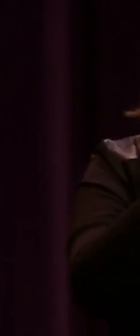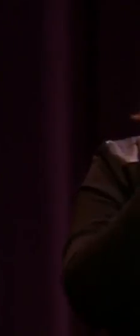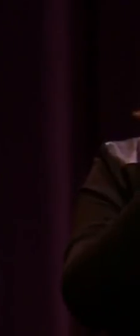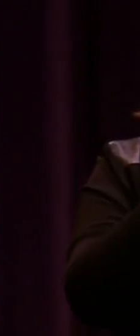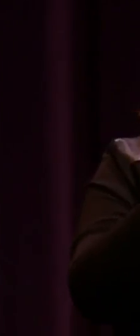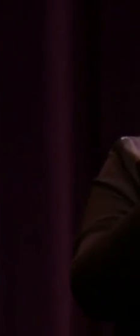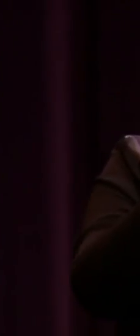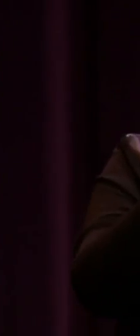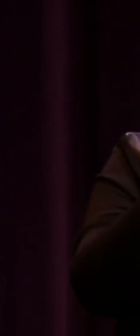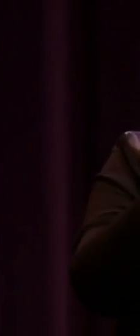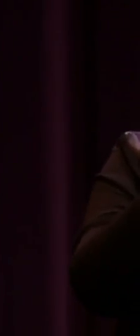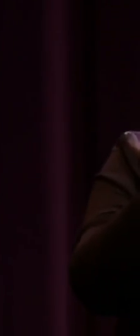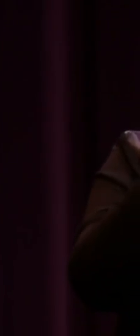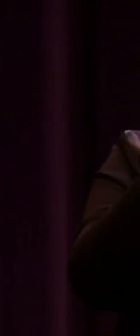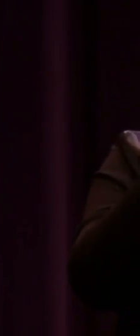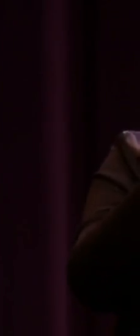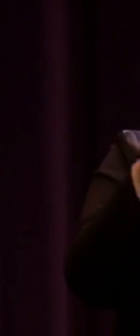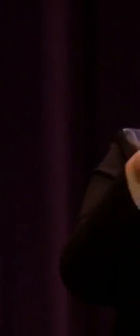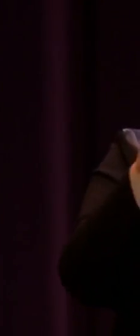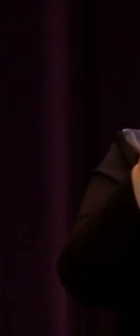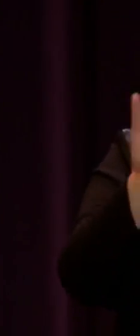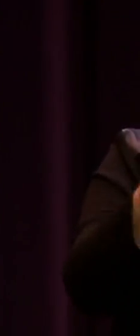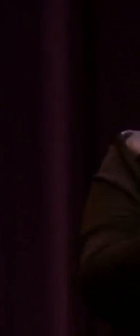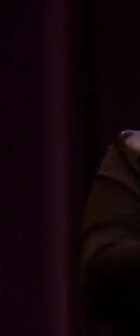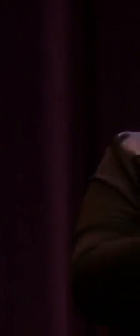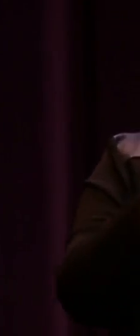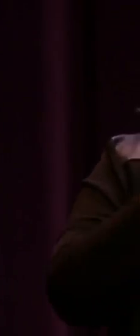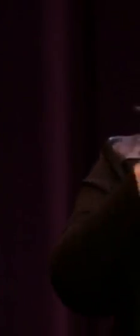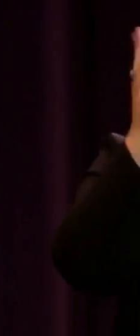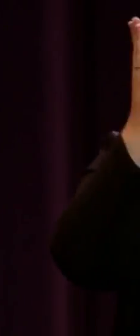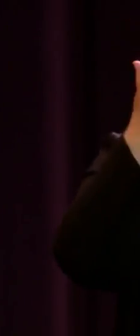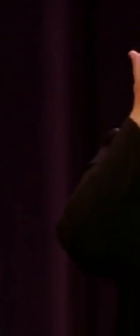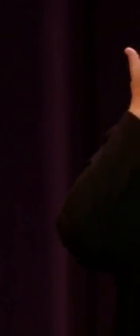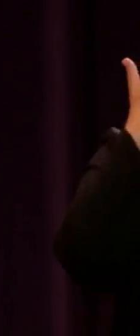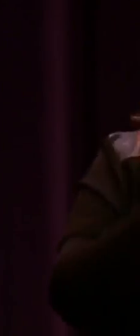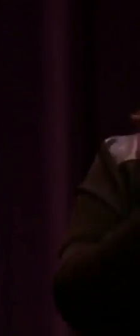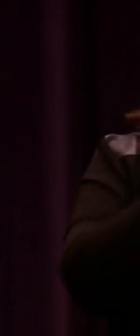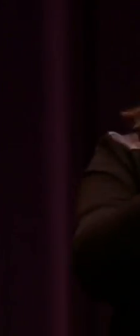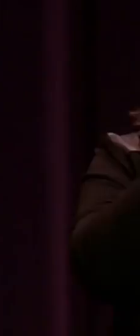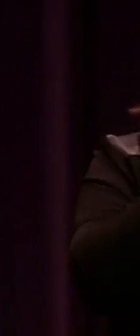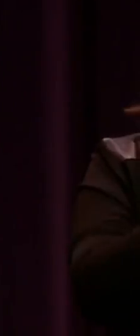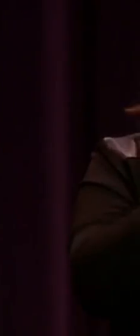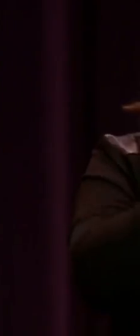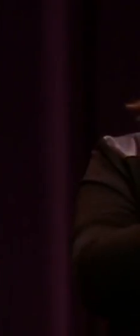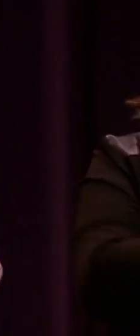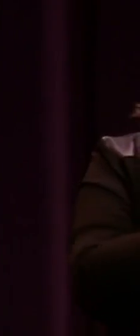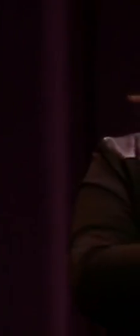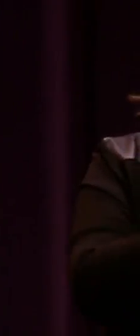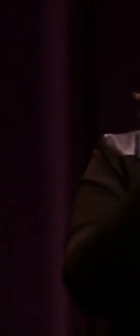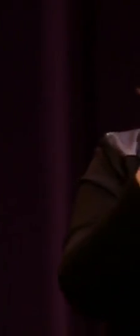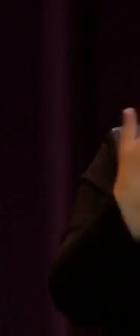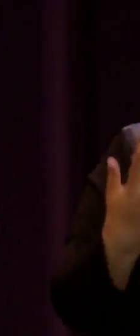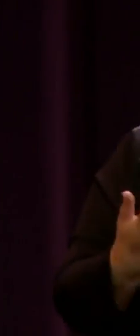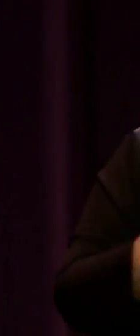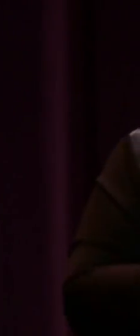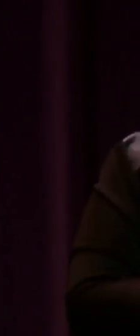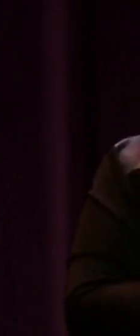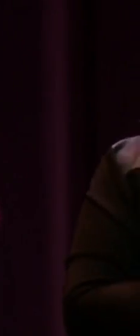PERRY FOR ASKING ME TO SPEAK. I KNOW THAT WASN'T MAYBE A POPULAR DECISION. AND I'M GOING TO THANK THE MAYOR.